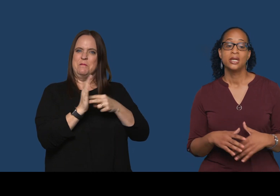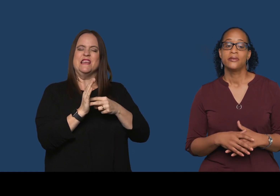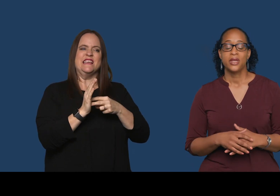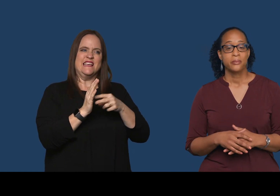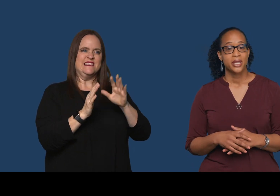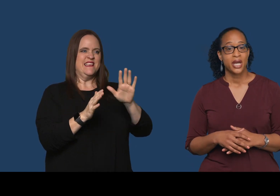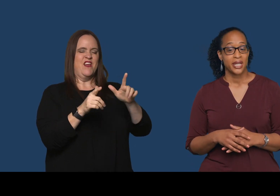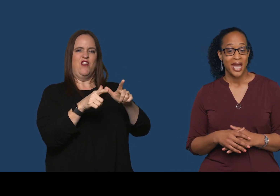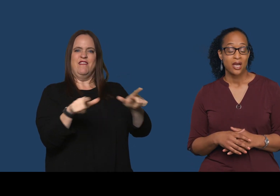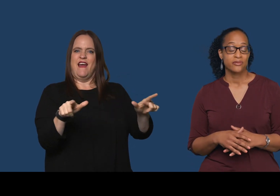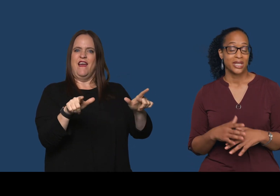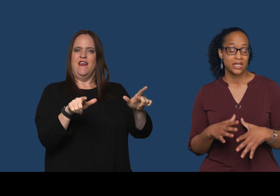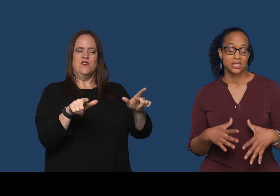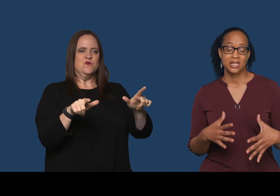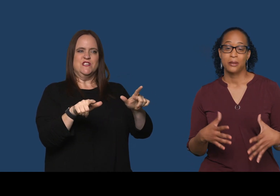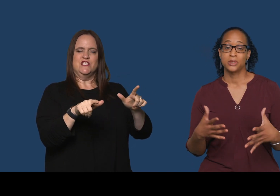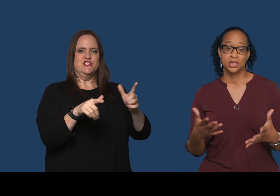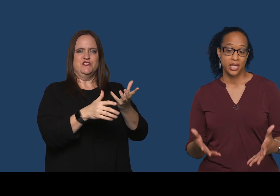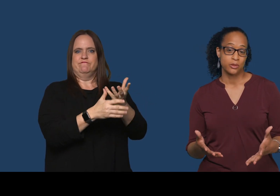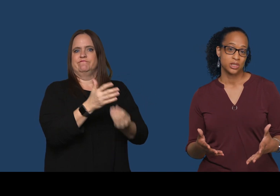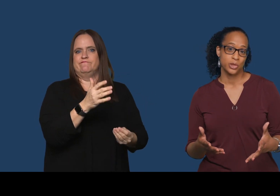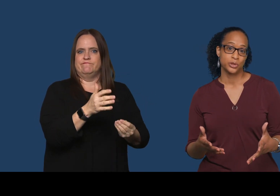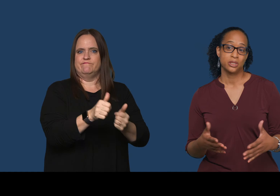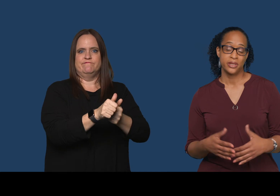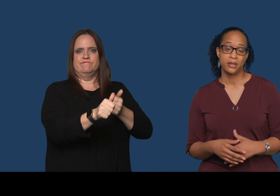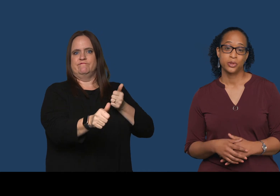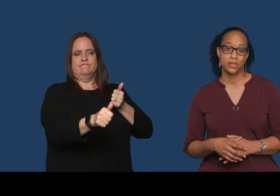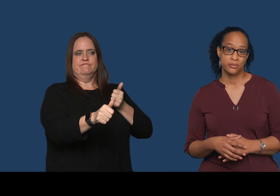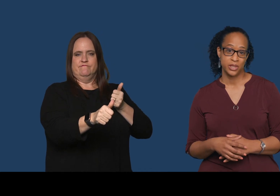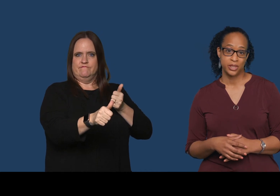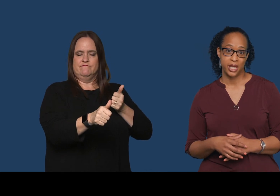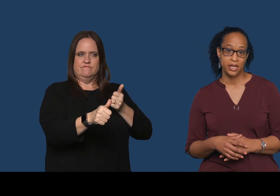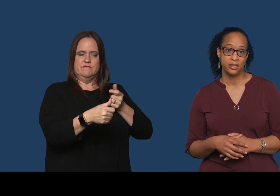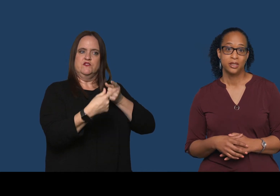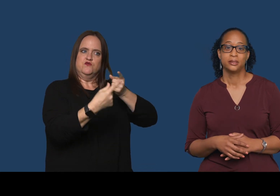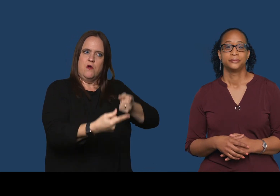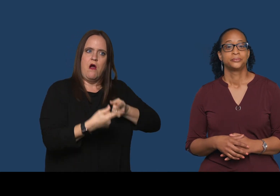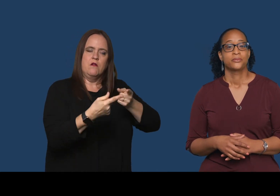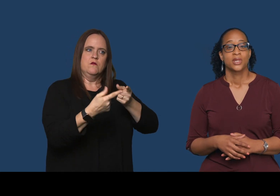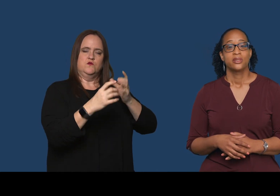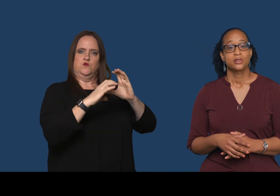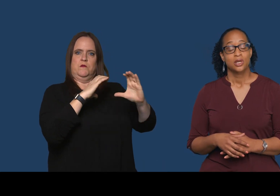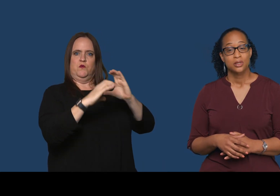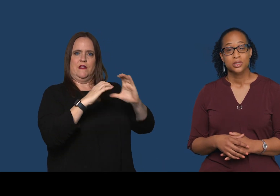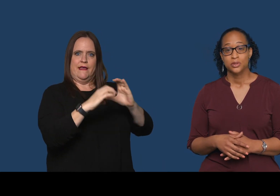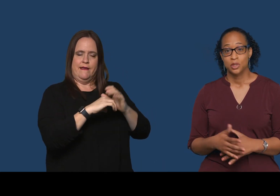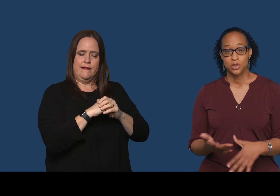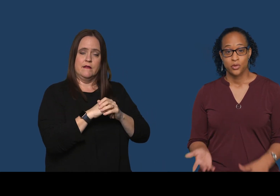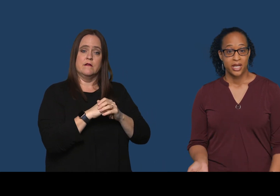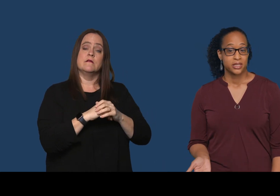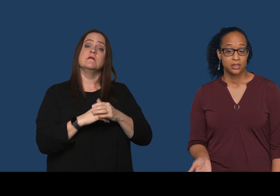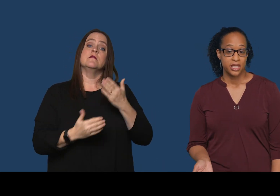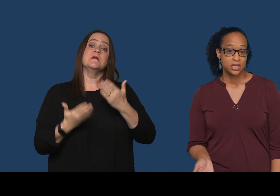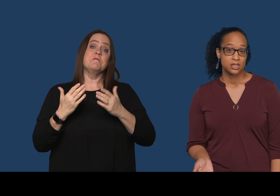they may not have an established language mode to be able to communicate. There's also social isolation.